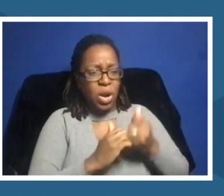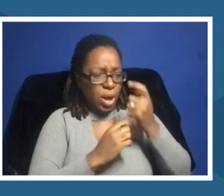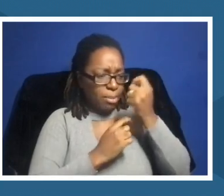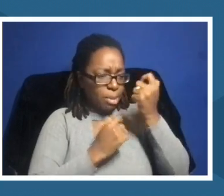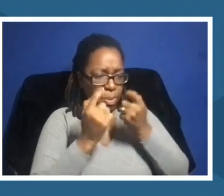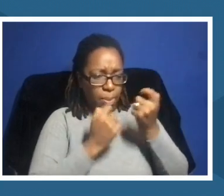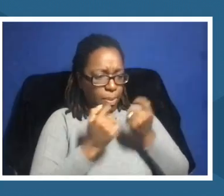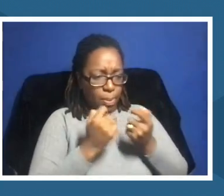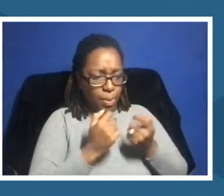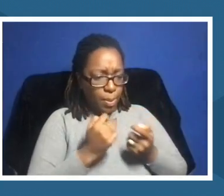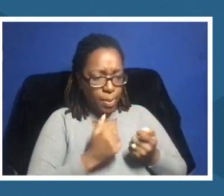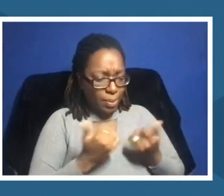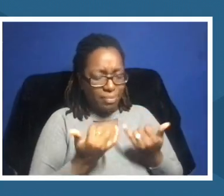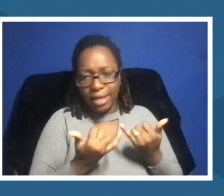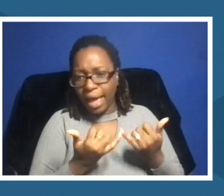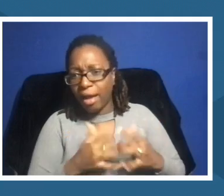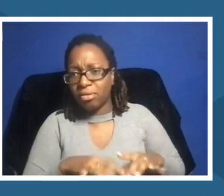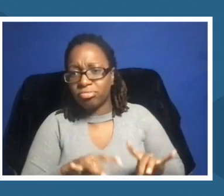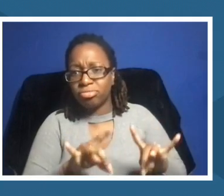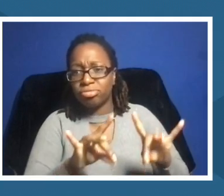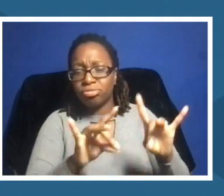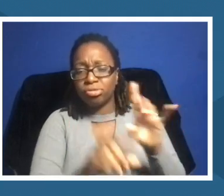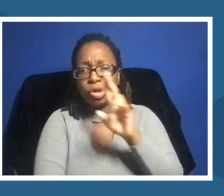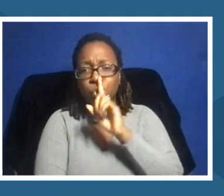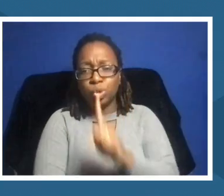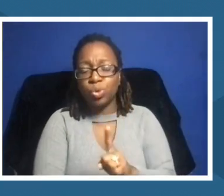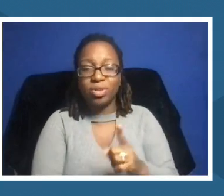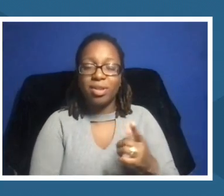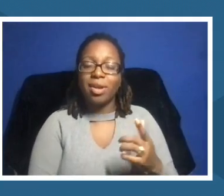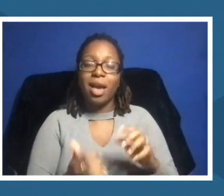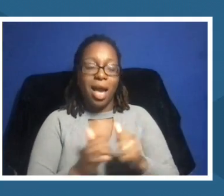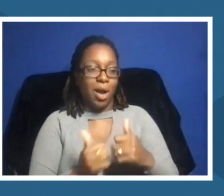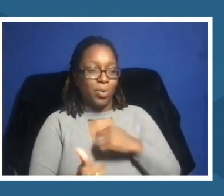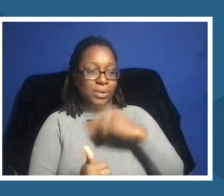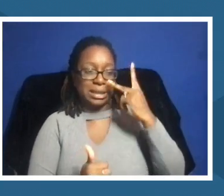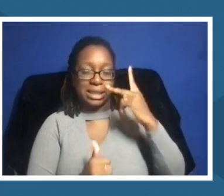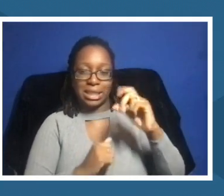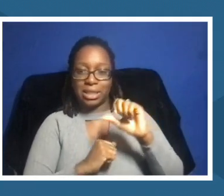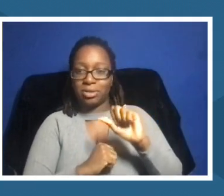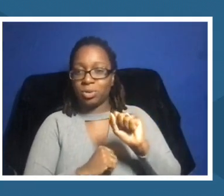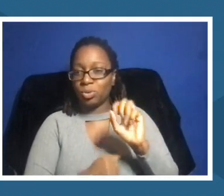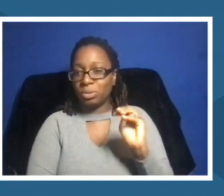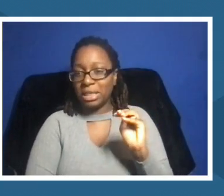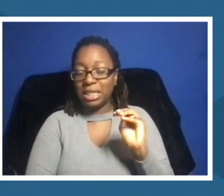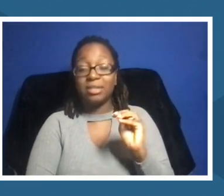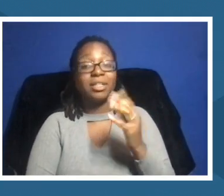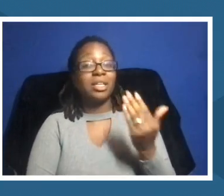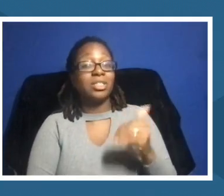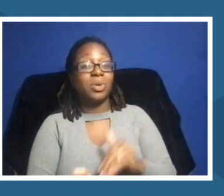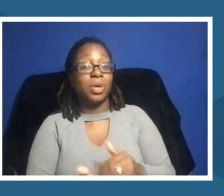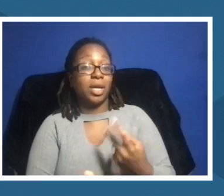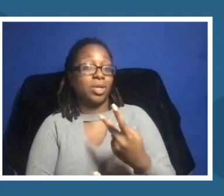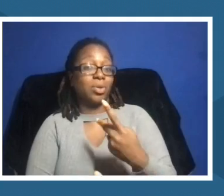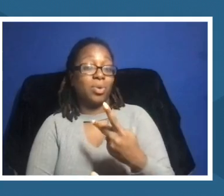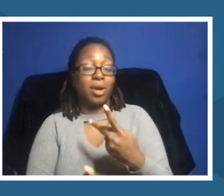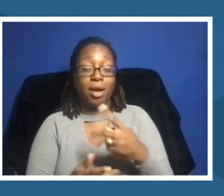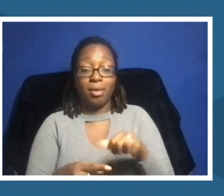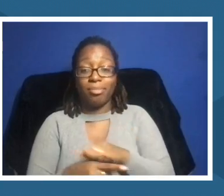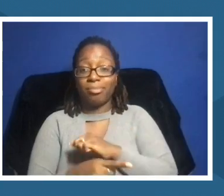things you know based on what we saw in the media so you know going back to a lot of those steps that you and i